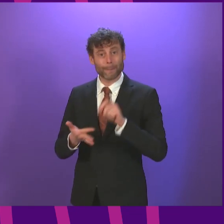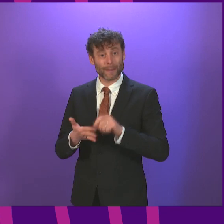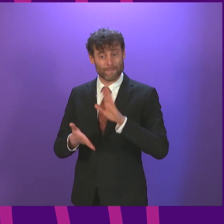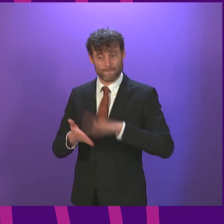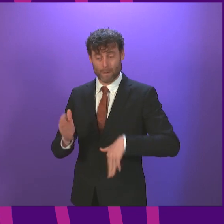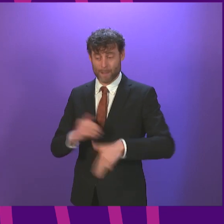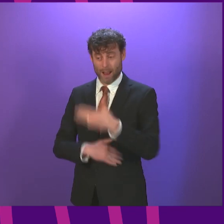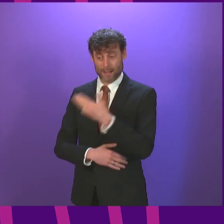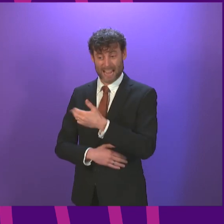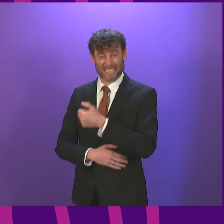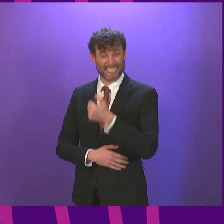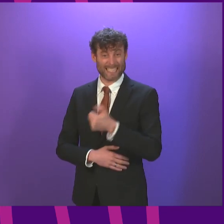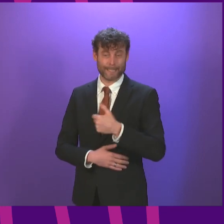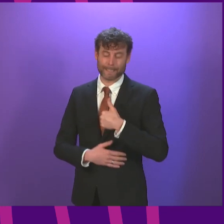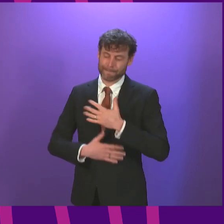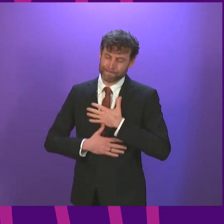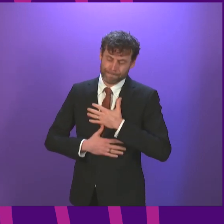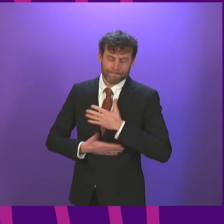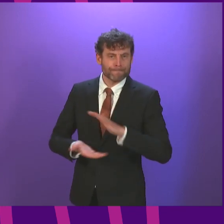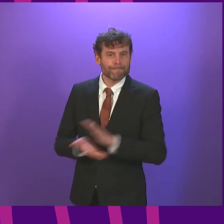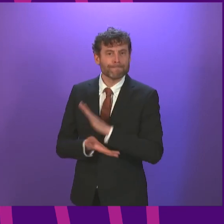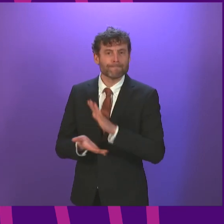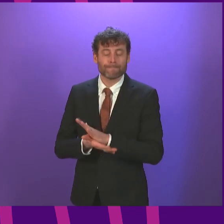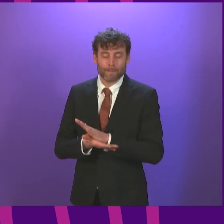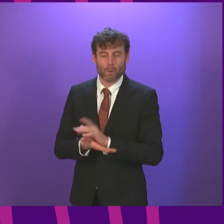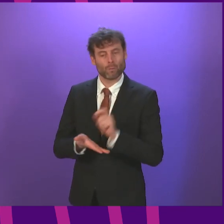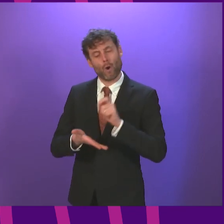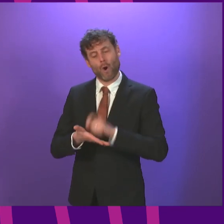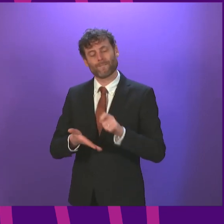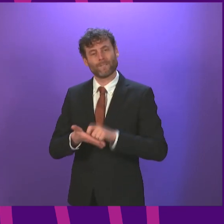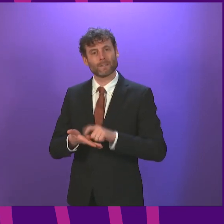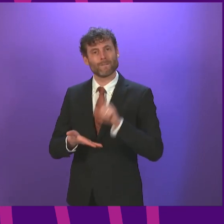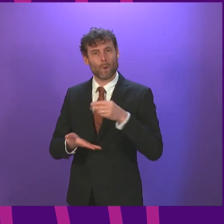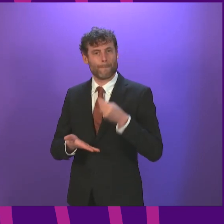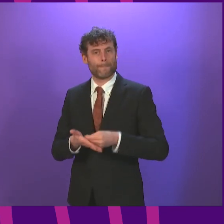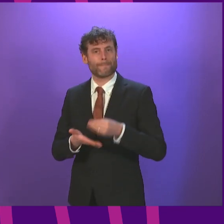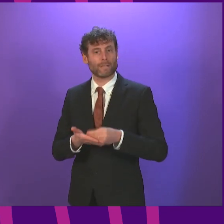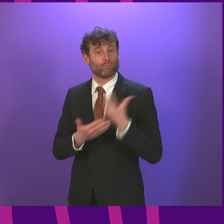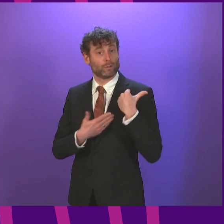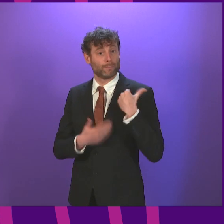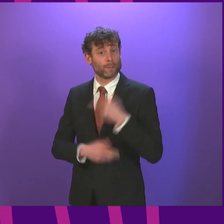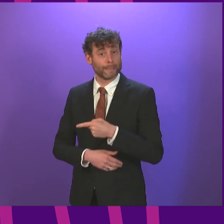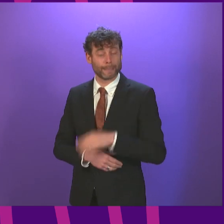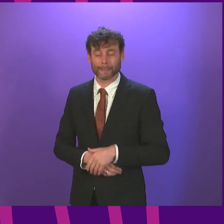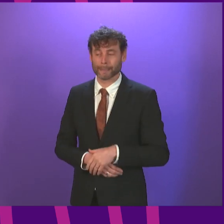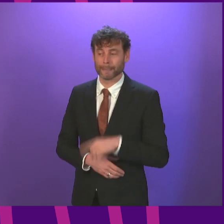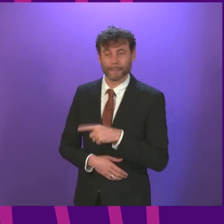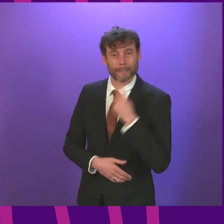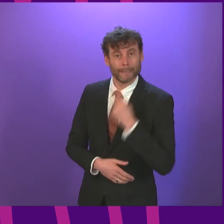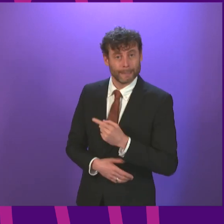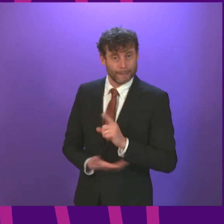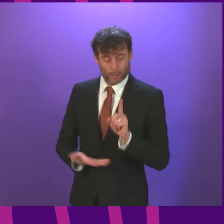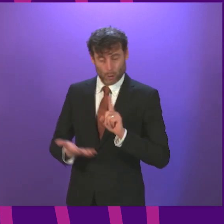The Office for Budget Responsibility has warned that the UK population in future may be substantially